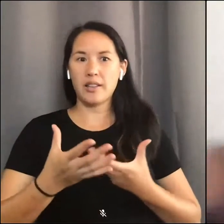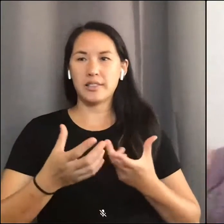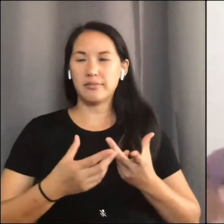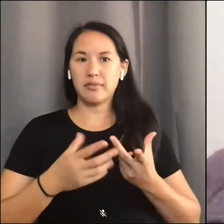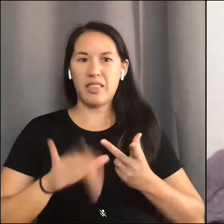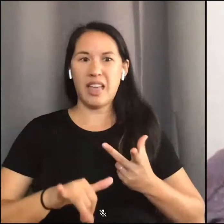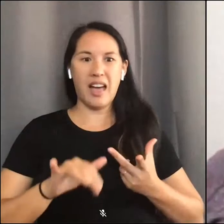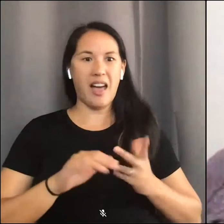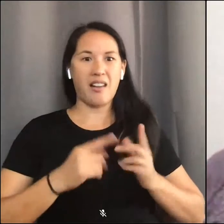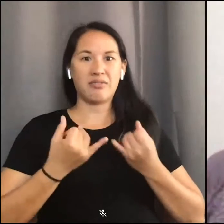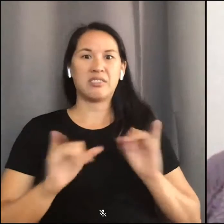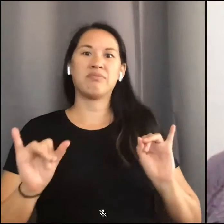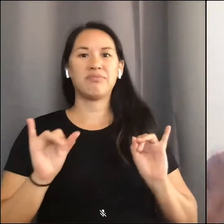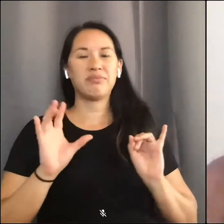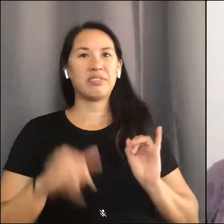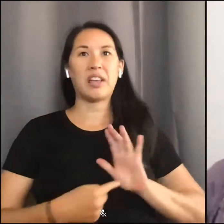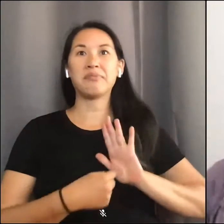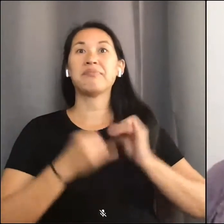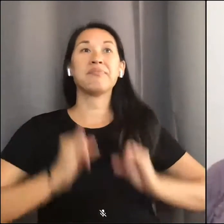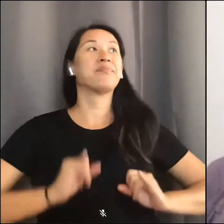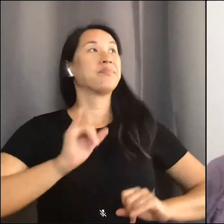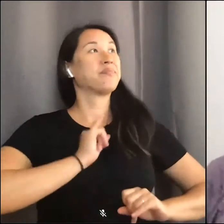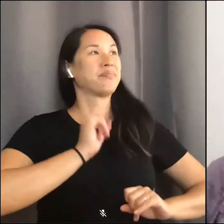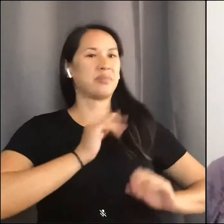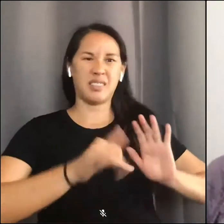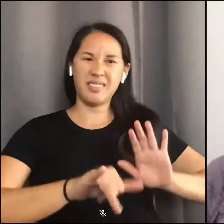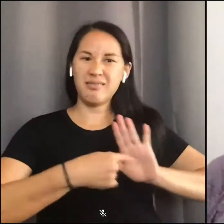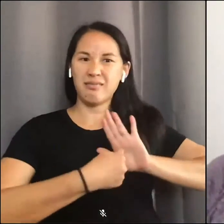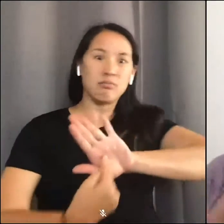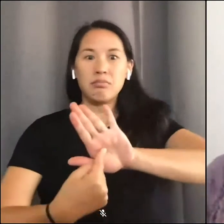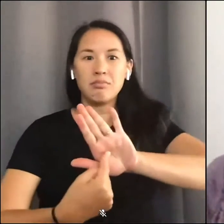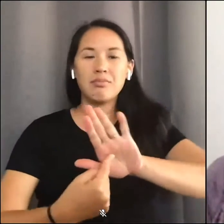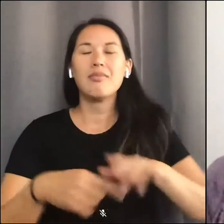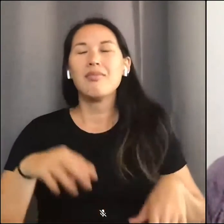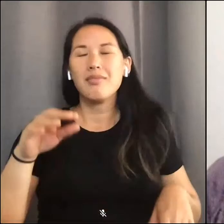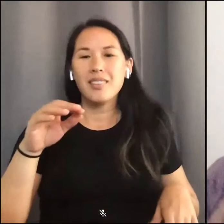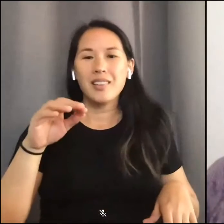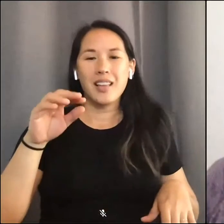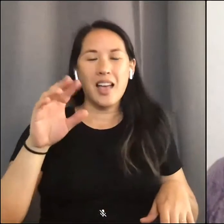social level economic level on individual level um to the extent like you you look at some of